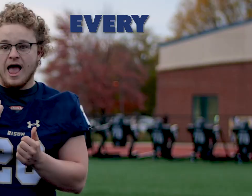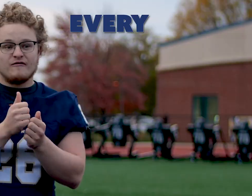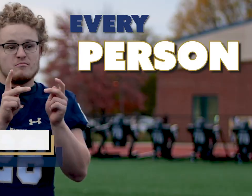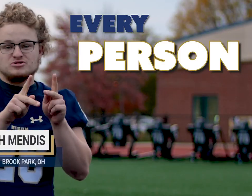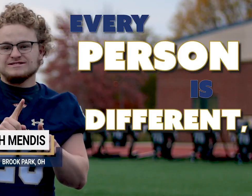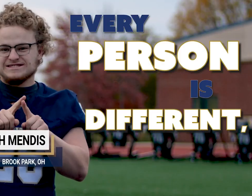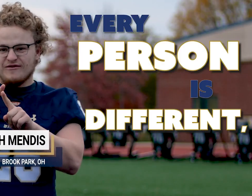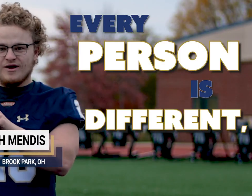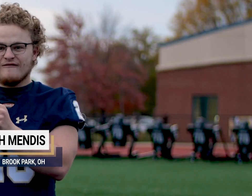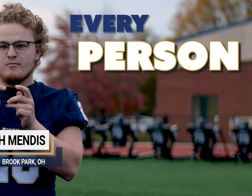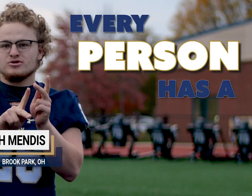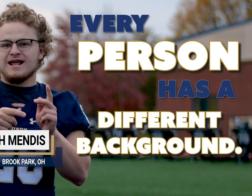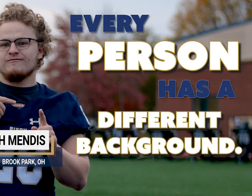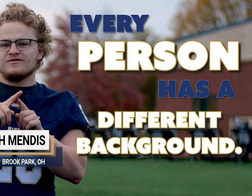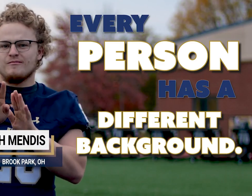Every person is different, every person has a different background.